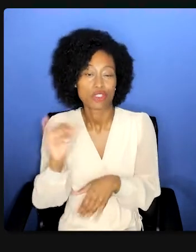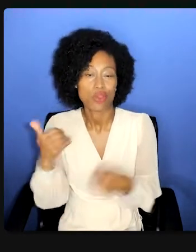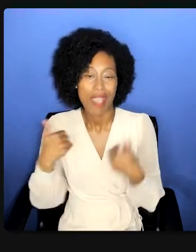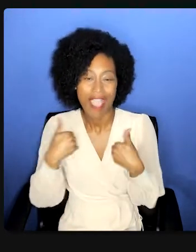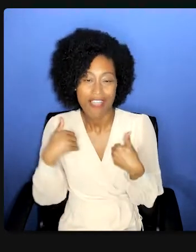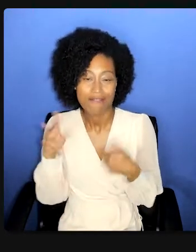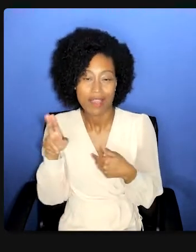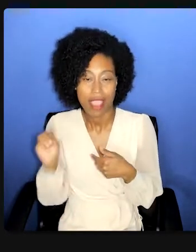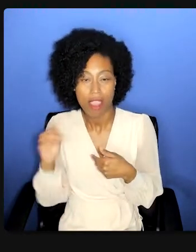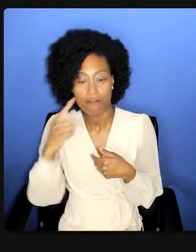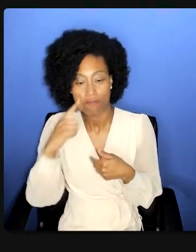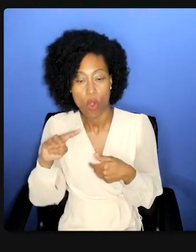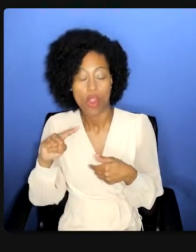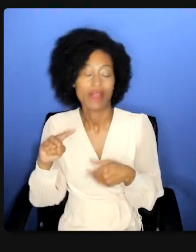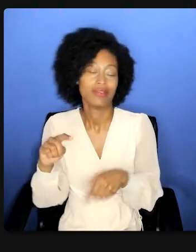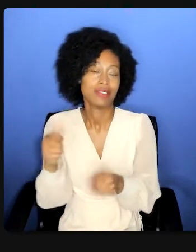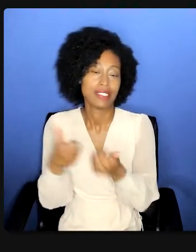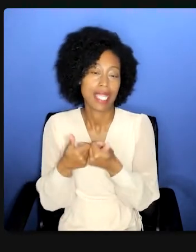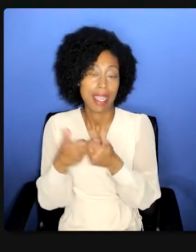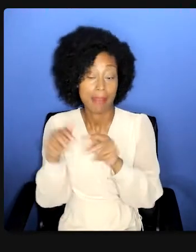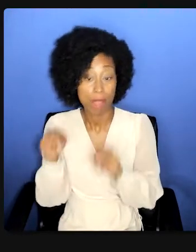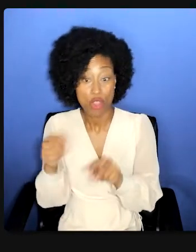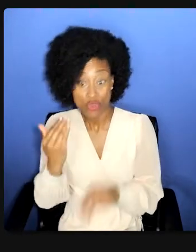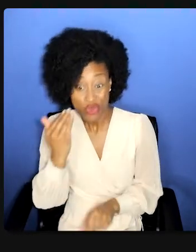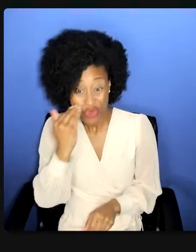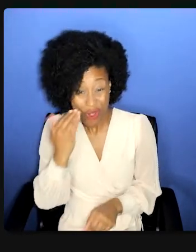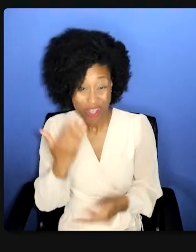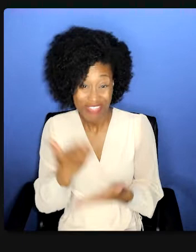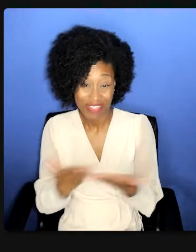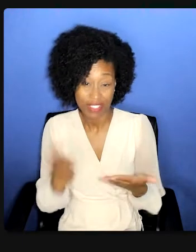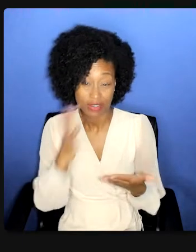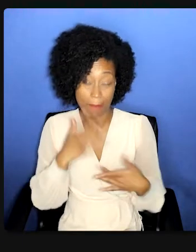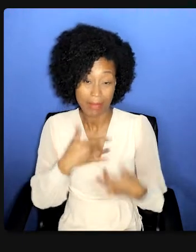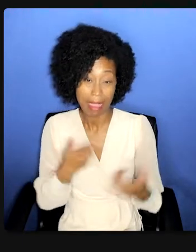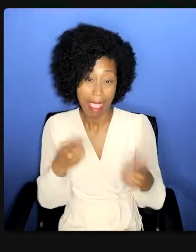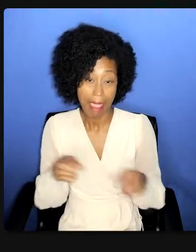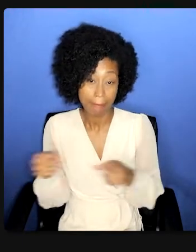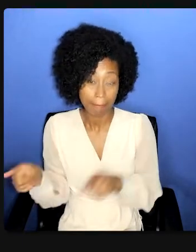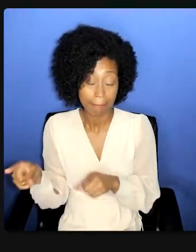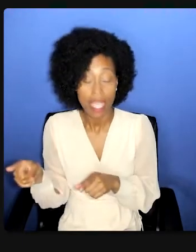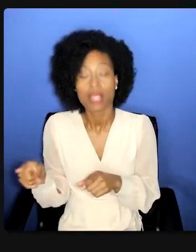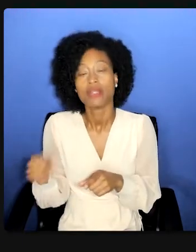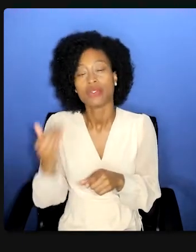and, of course, because things happen. you can use advanced monitoring tools like VM metrics